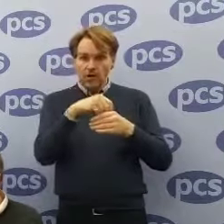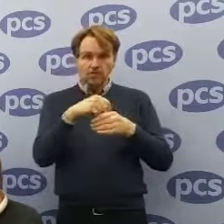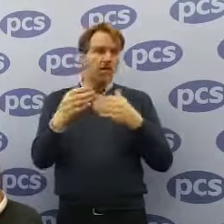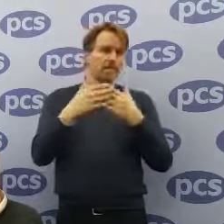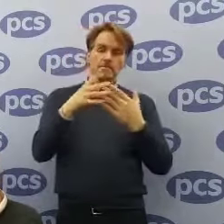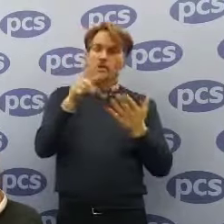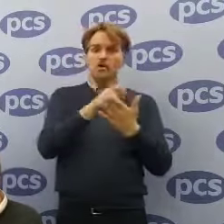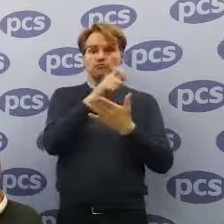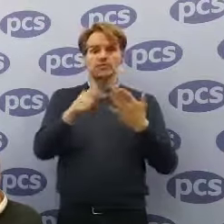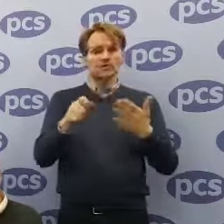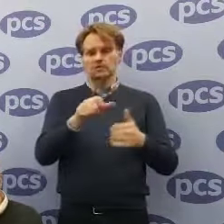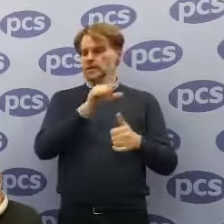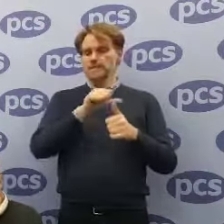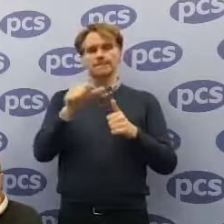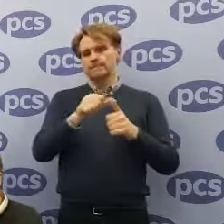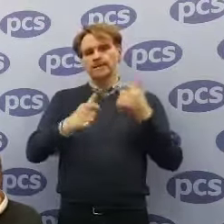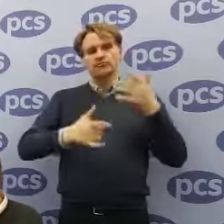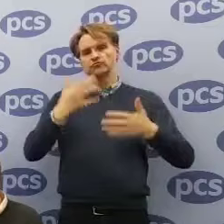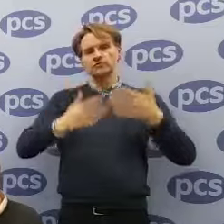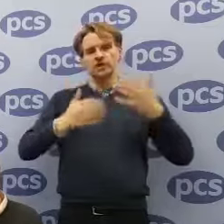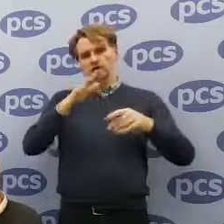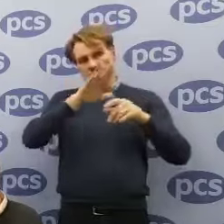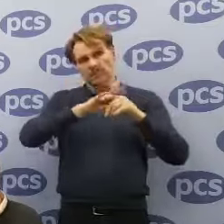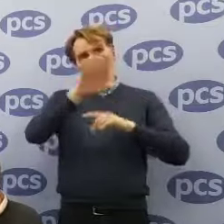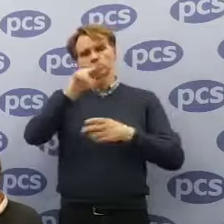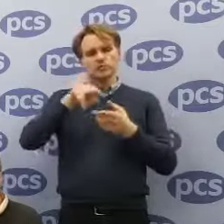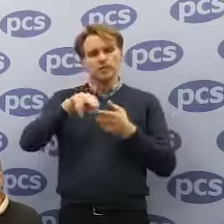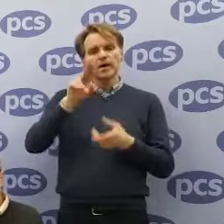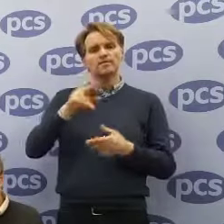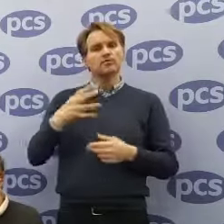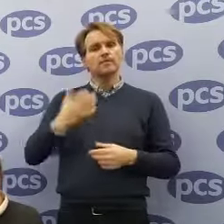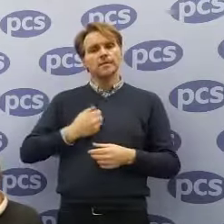chance we've got of getting real progress on pay if we don't beat the